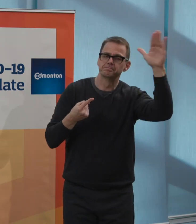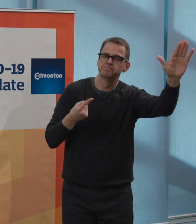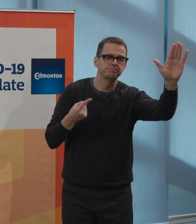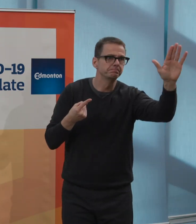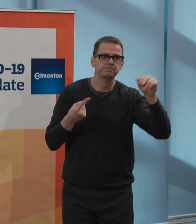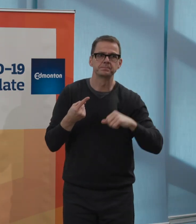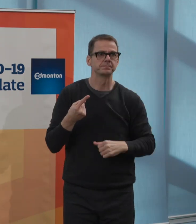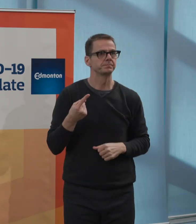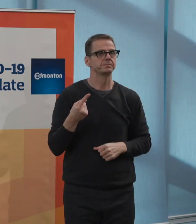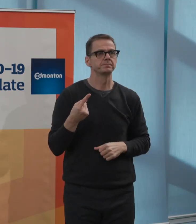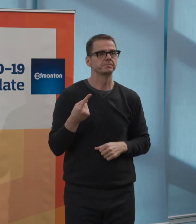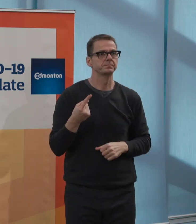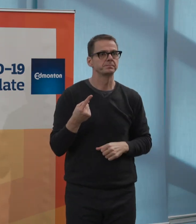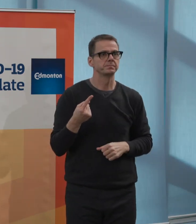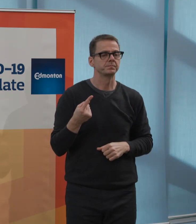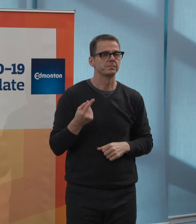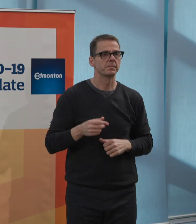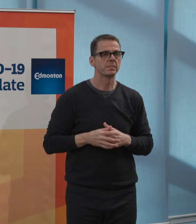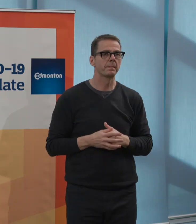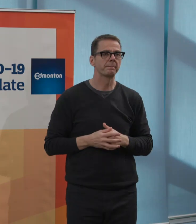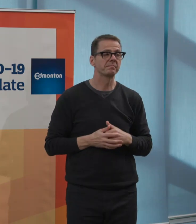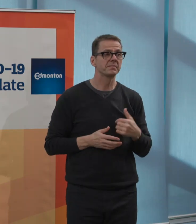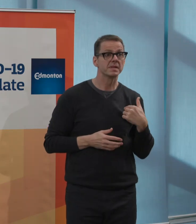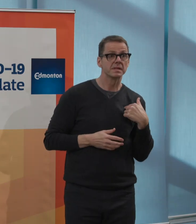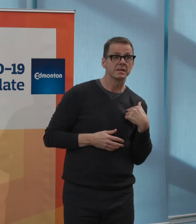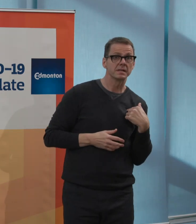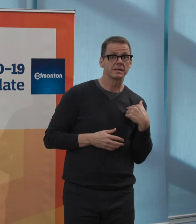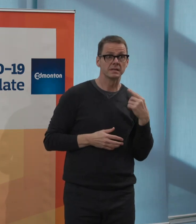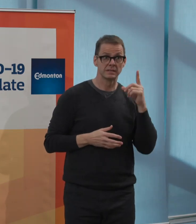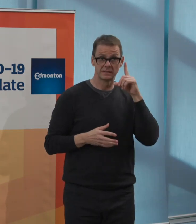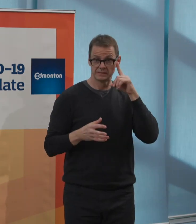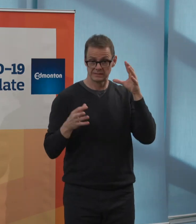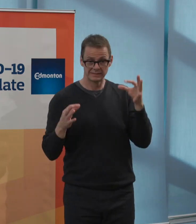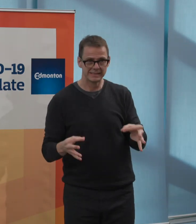acknowledge that other other governments have asked employees to protect people